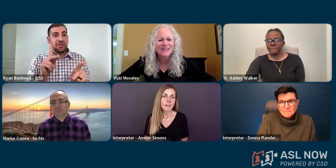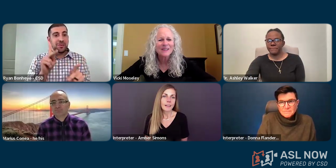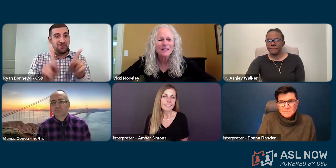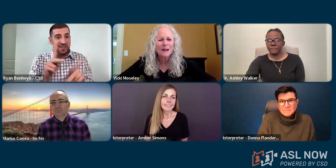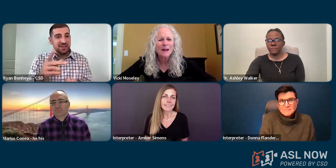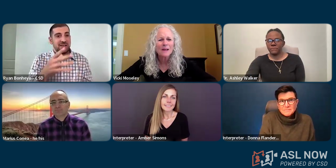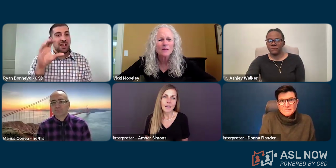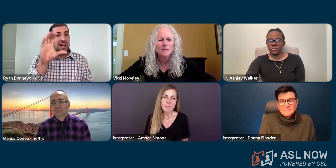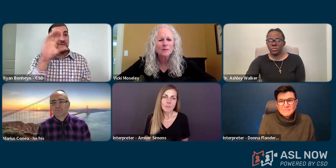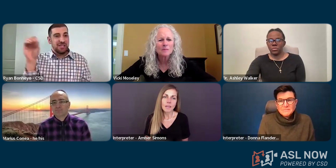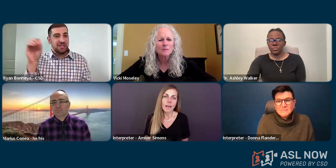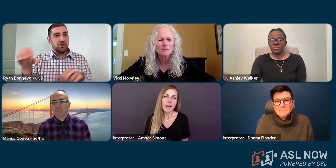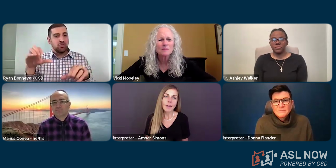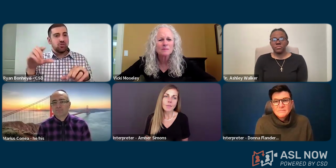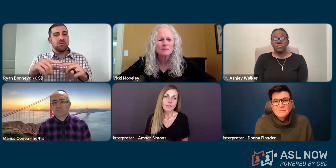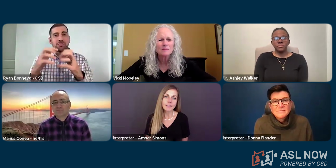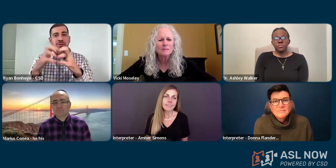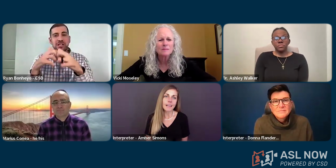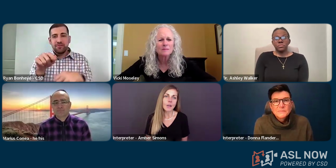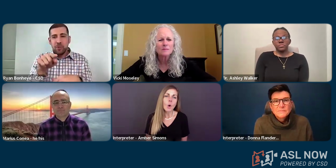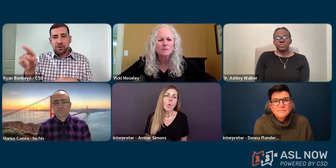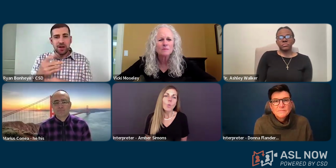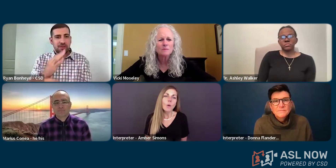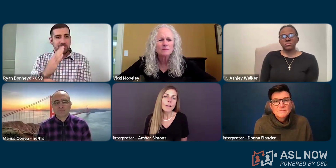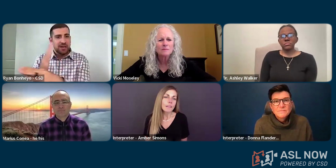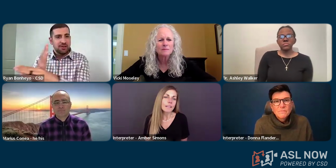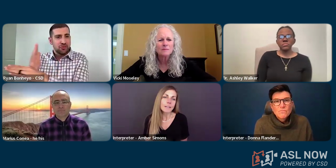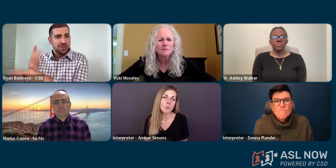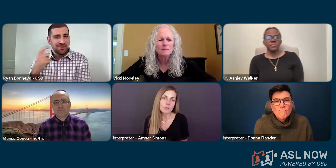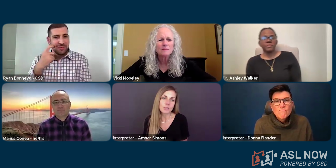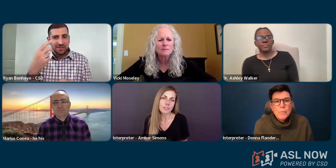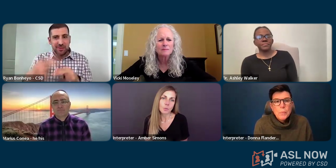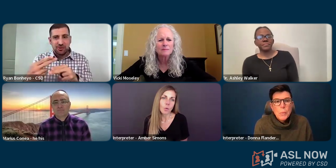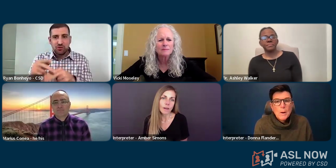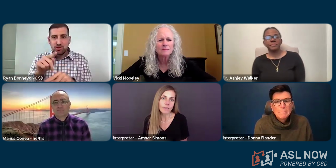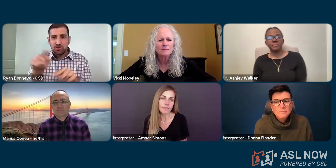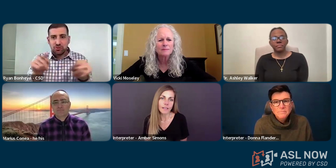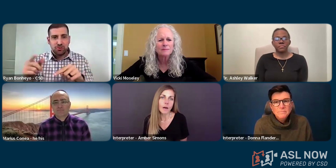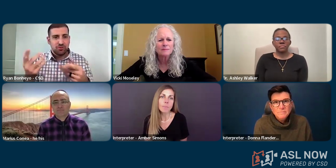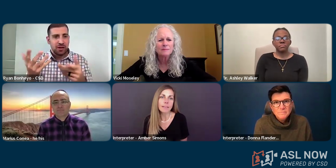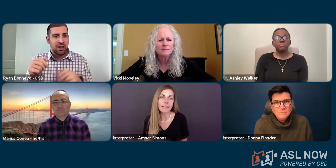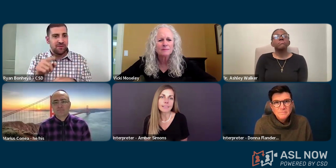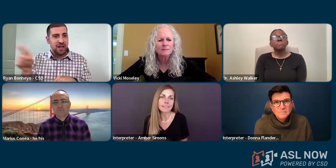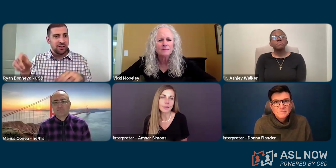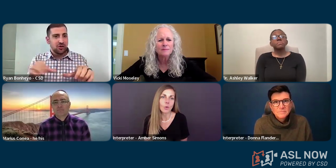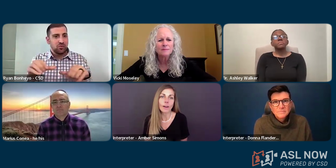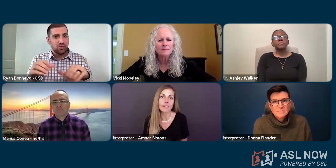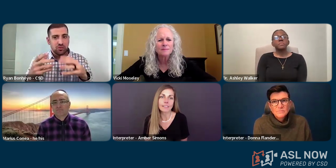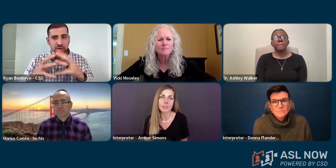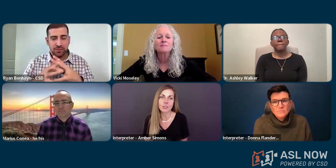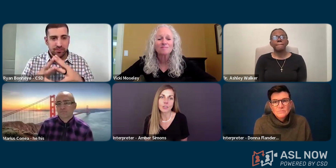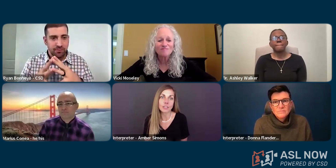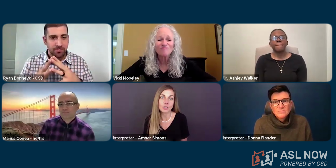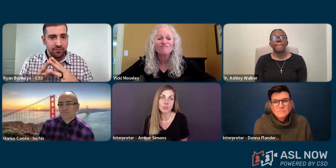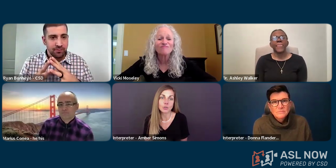Ryan says, Yeah, I was going to say what the next question is. What is it that companies or organizations can do